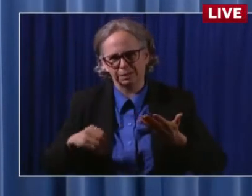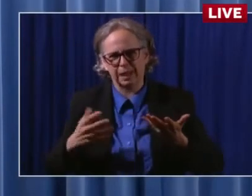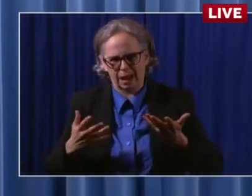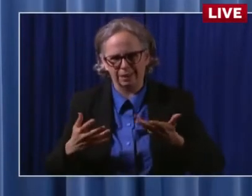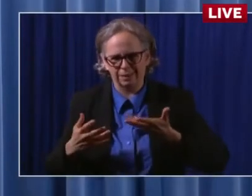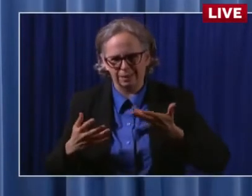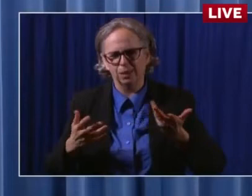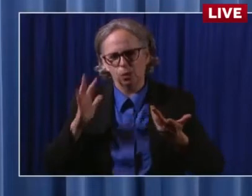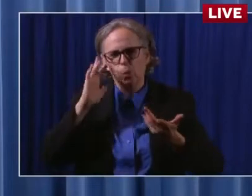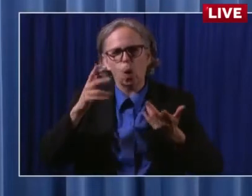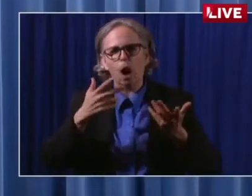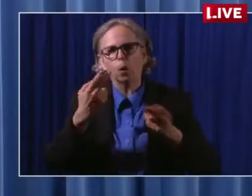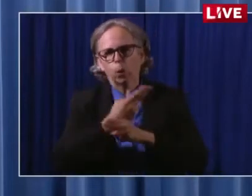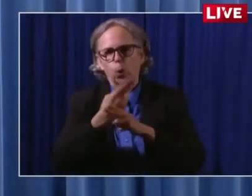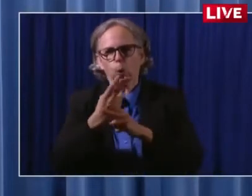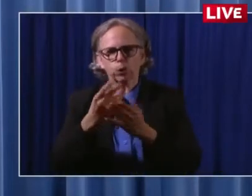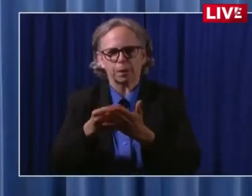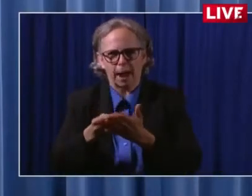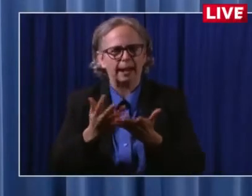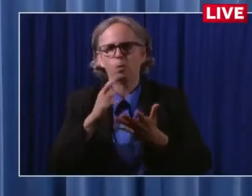IT IS A SIGNIFICANT AMOUNT OF MONEY, AS WE OUTLINED.